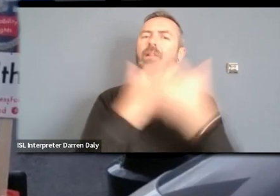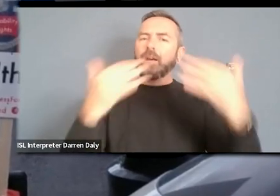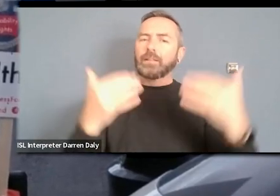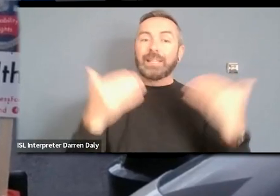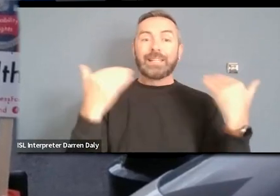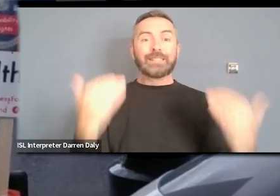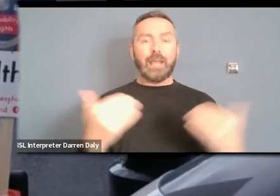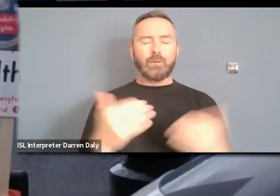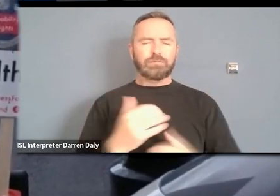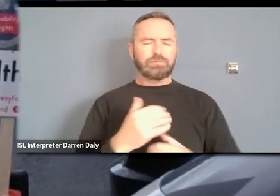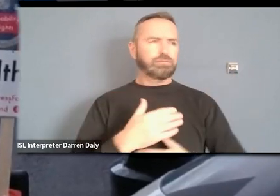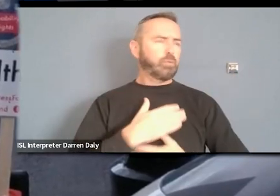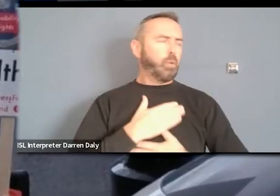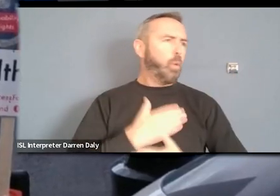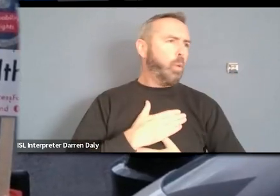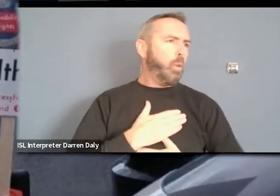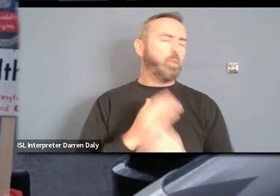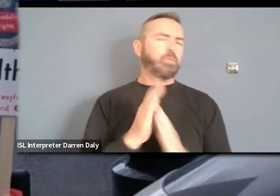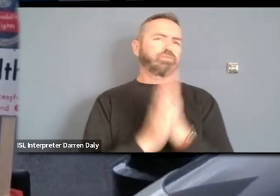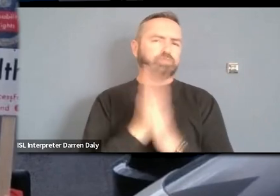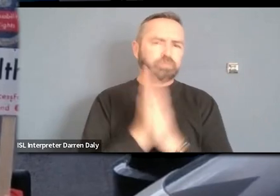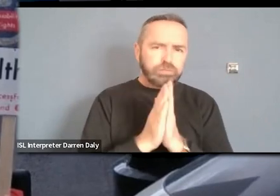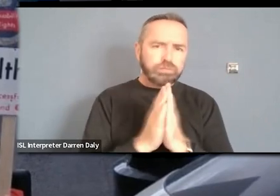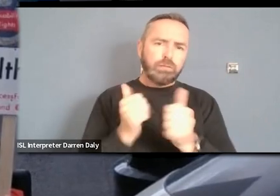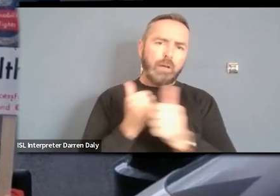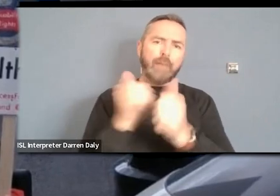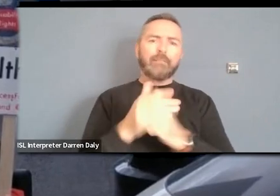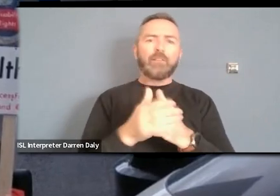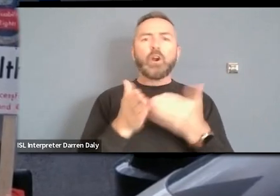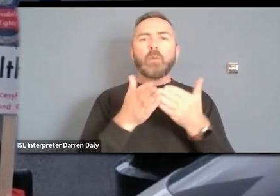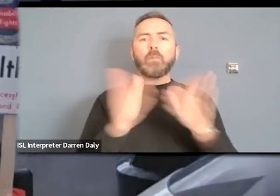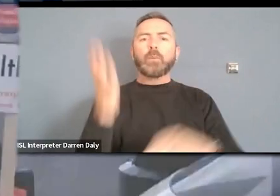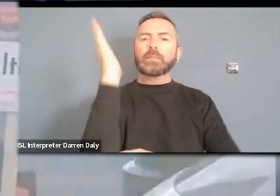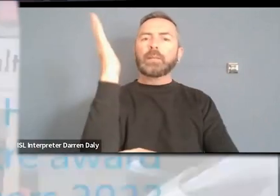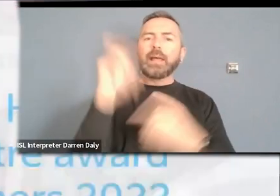passionate advocate for public speaking in helping others overcome these barriers.